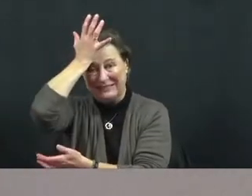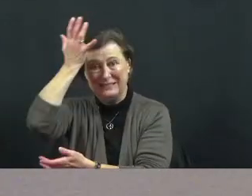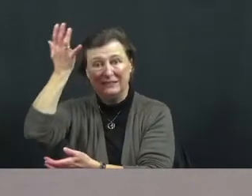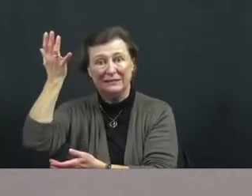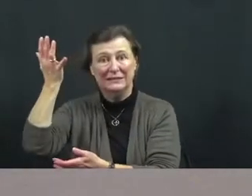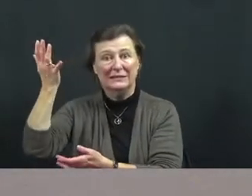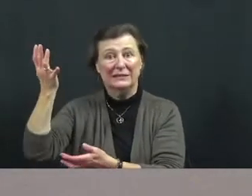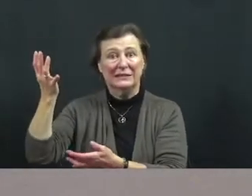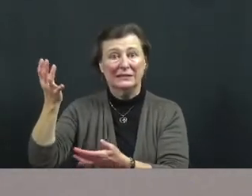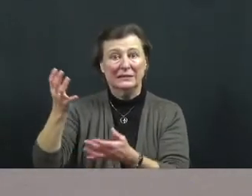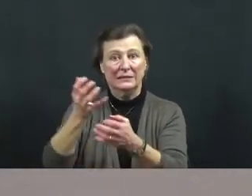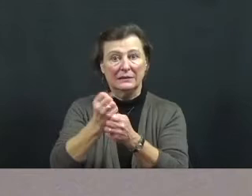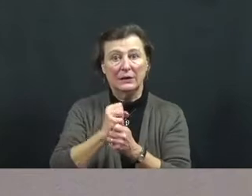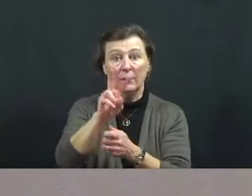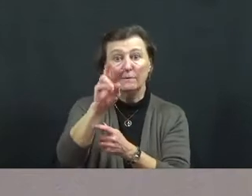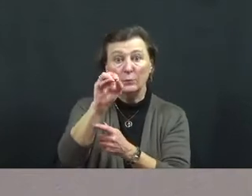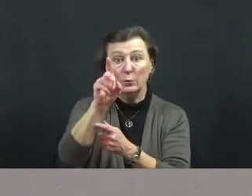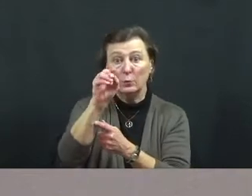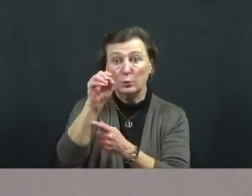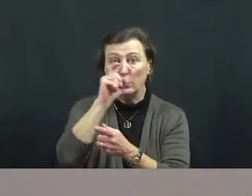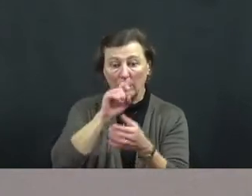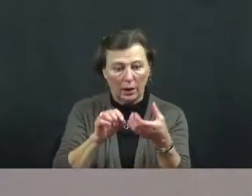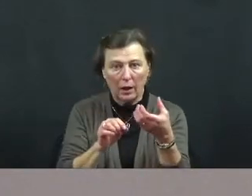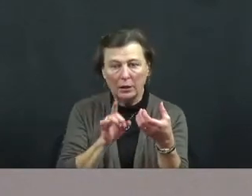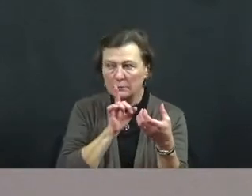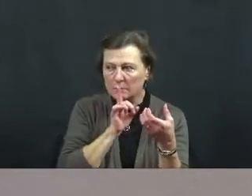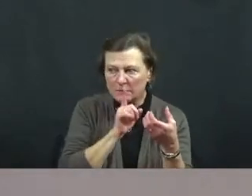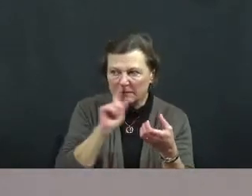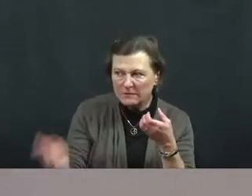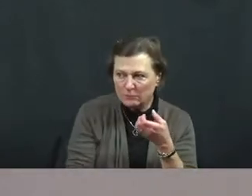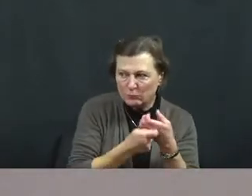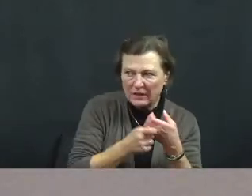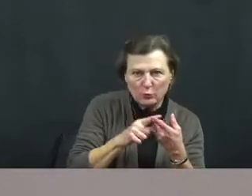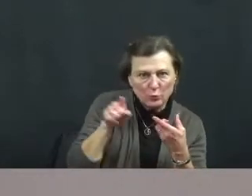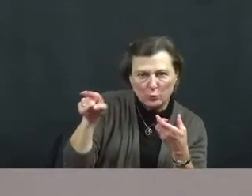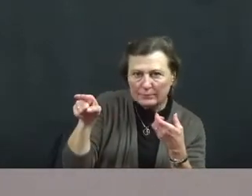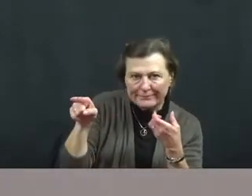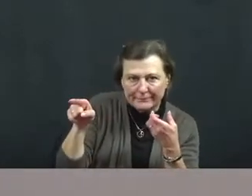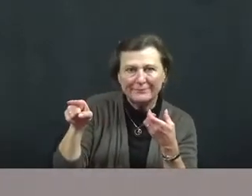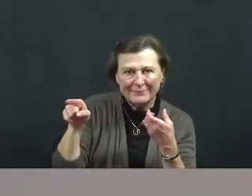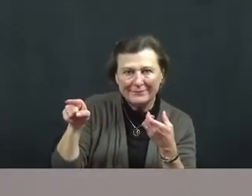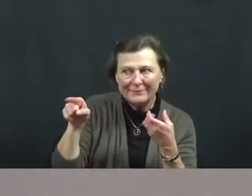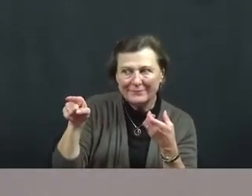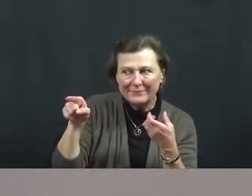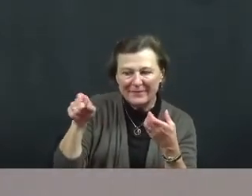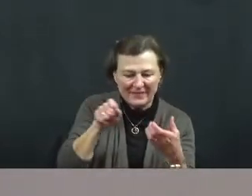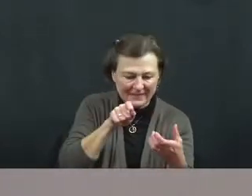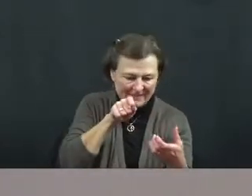You grab your voodoo doll, to quietly get back at someone and you stab the needle in your thumb.